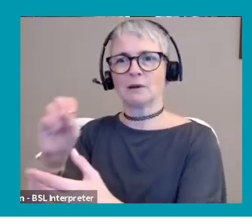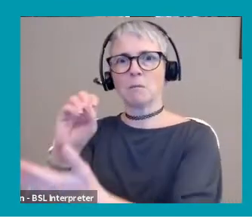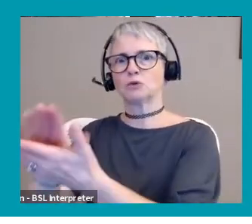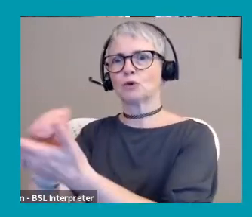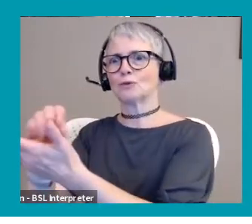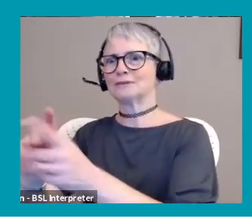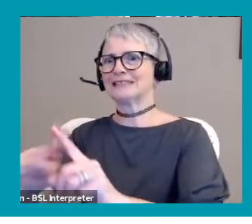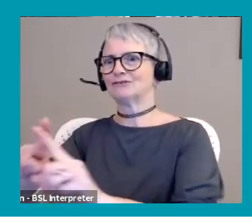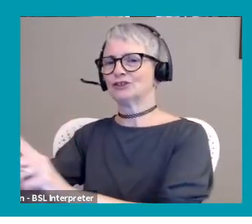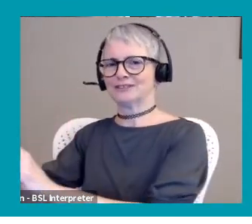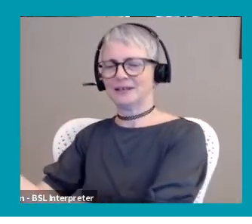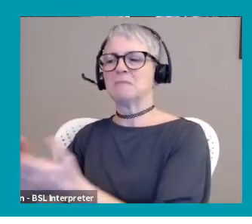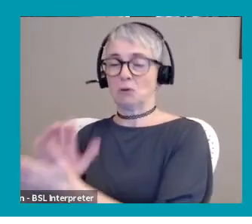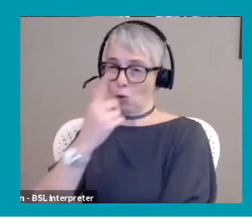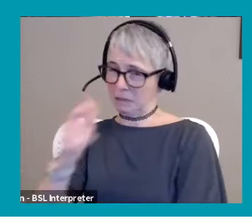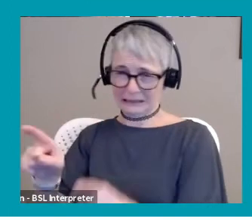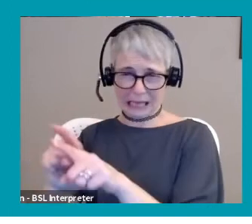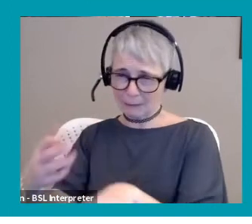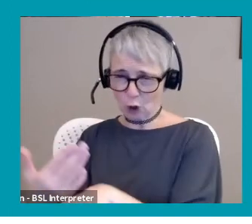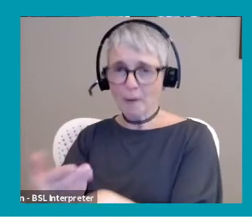Here's some jobsites and there is lots more.